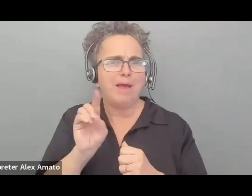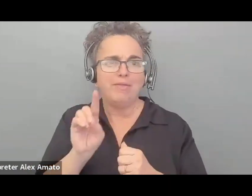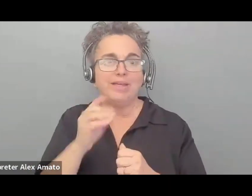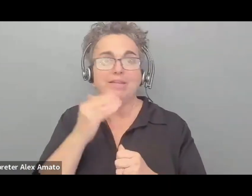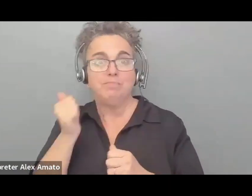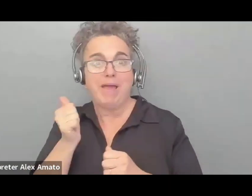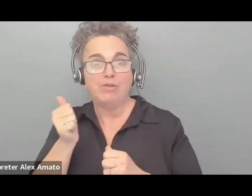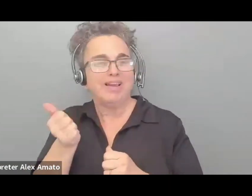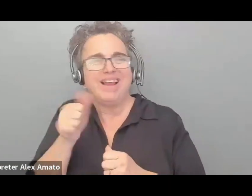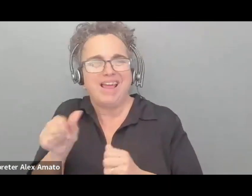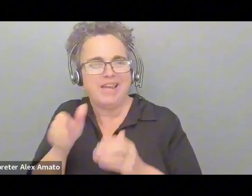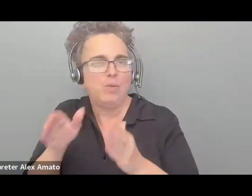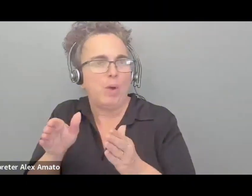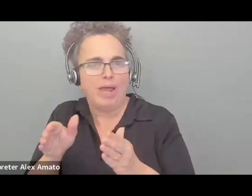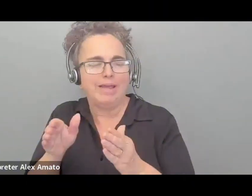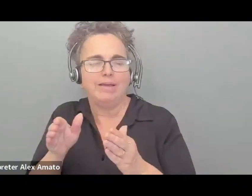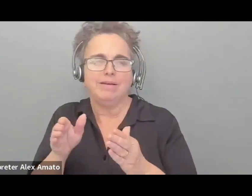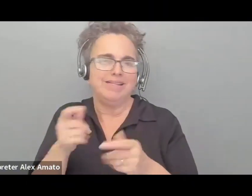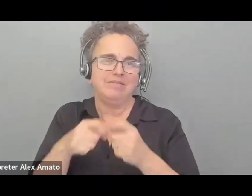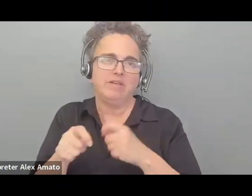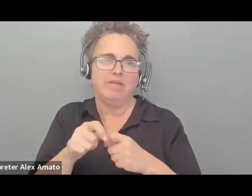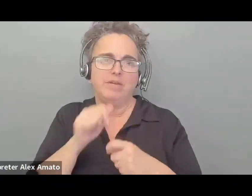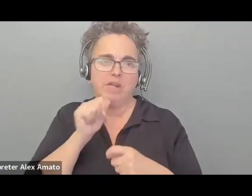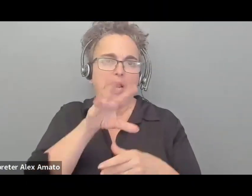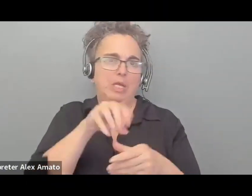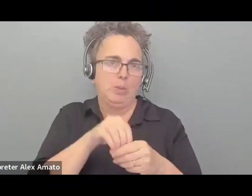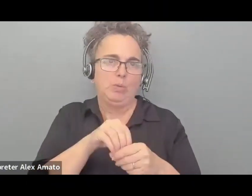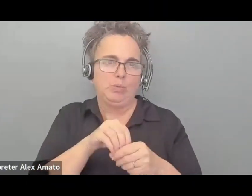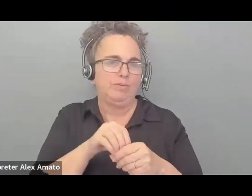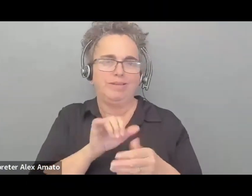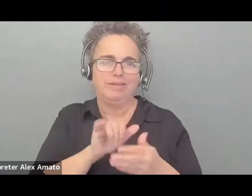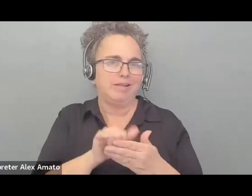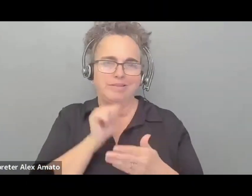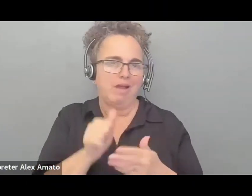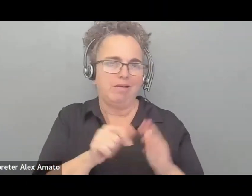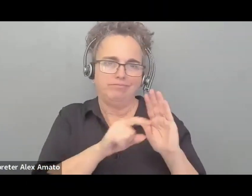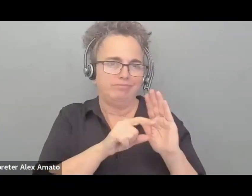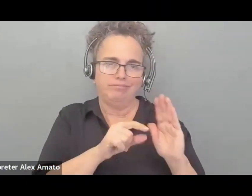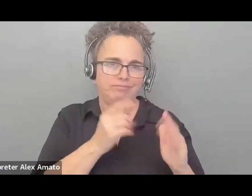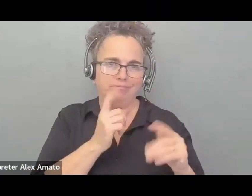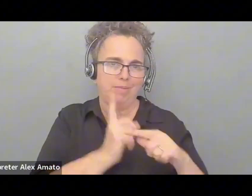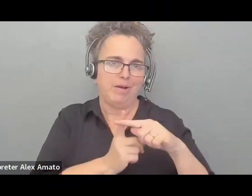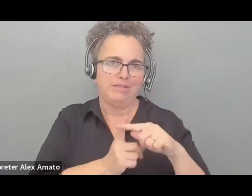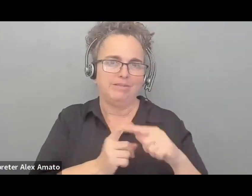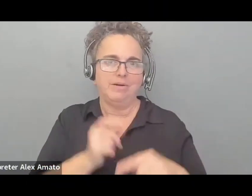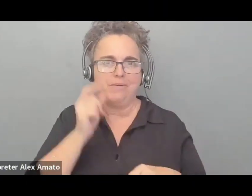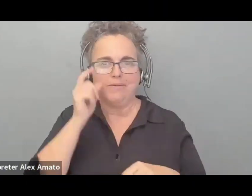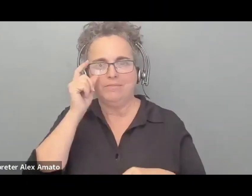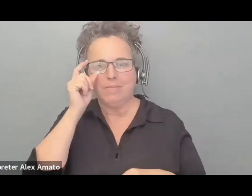So I think that's what I would add, but yeah, That's a, just to add to it that that's a lovely point to think about like what are the restrictions